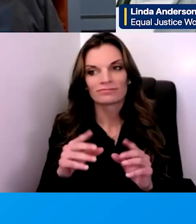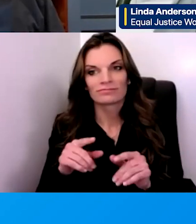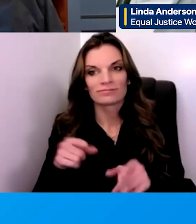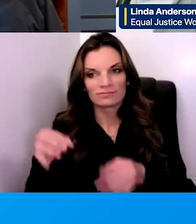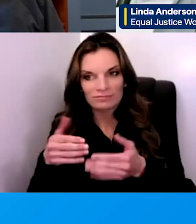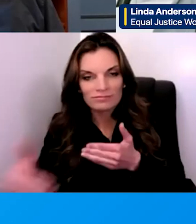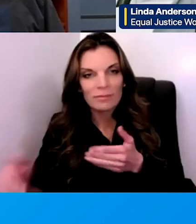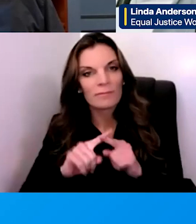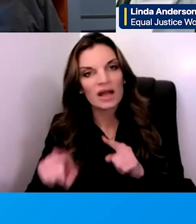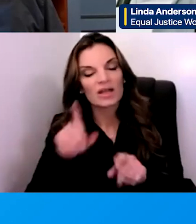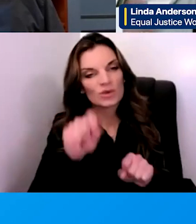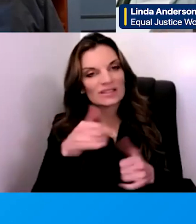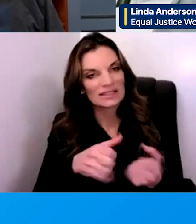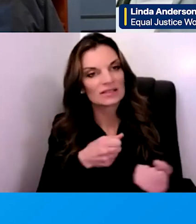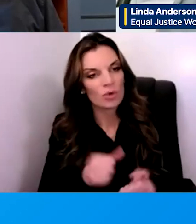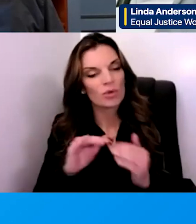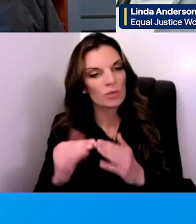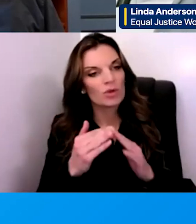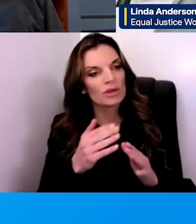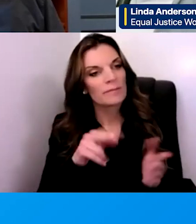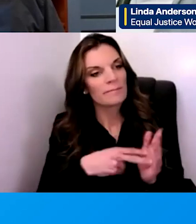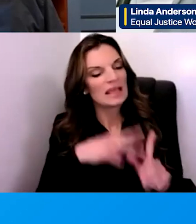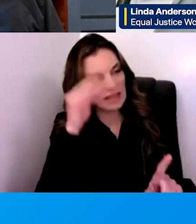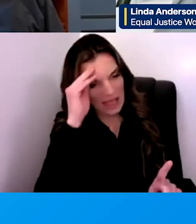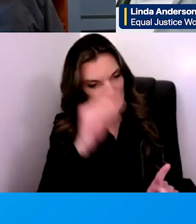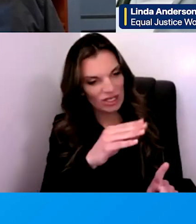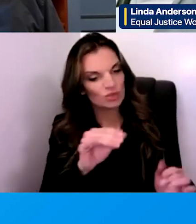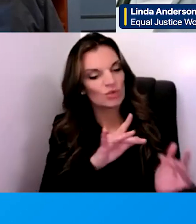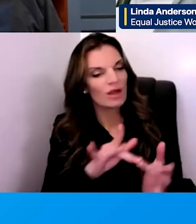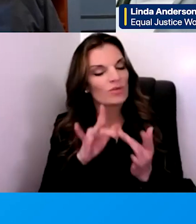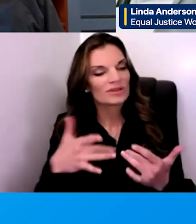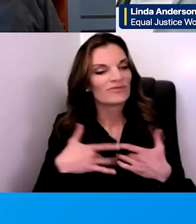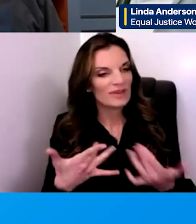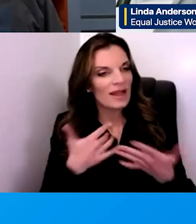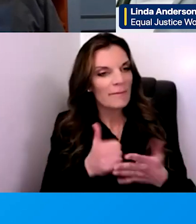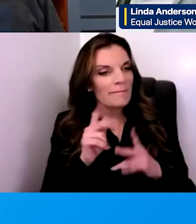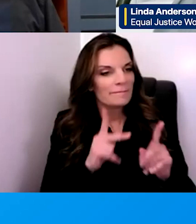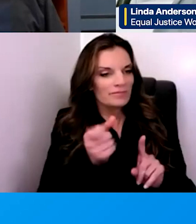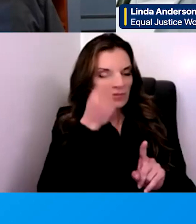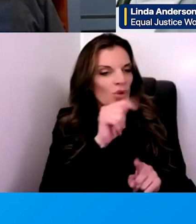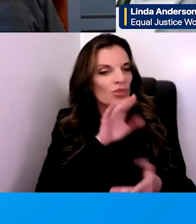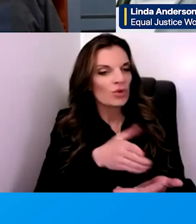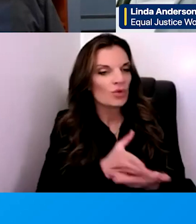disasters by providing those educational and out reach events to help folks understand their legal rights in the aftermath of